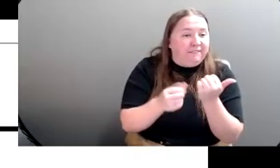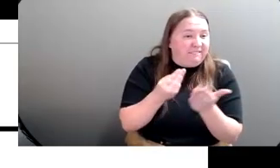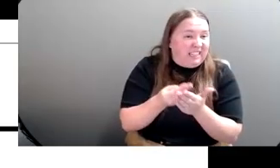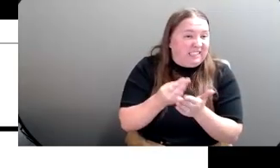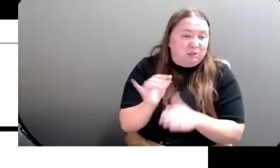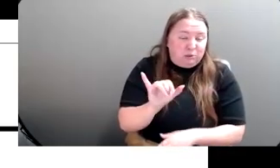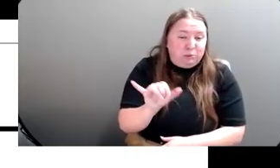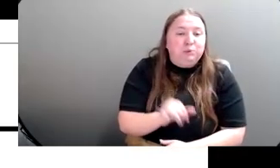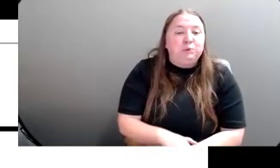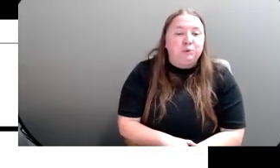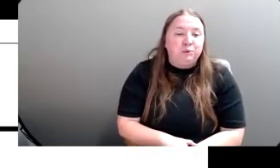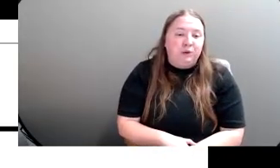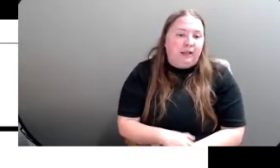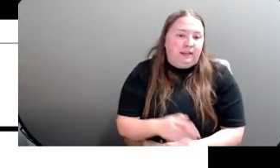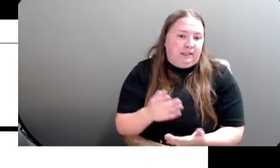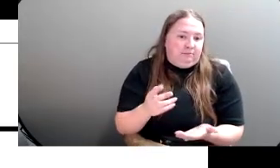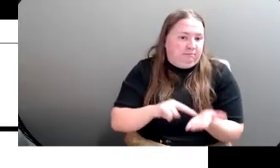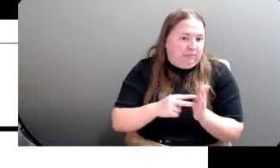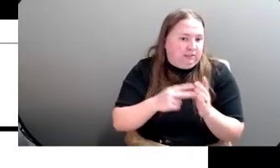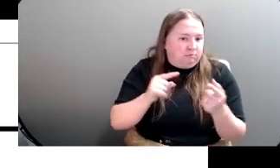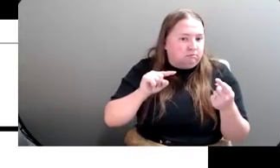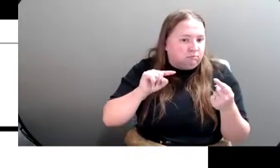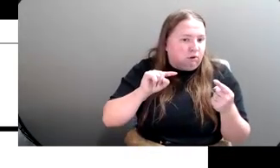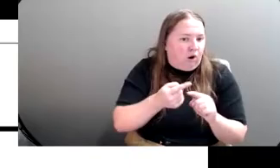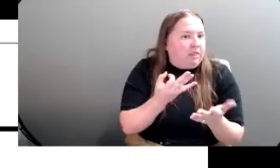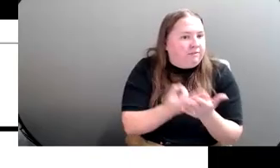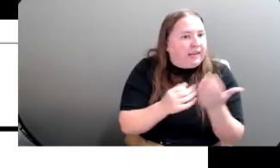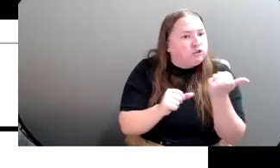which would hurt, you know, the financial aid that our students receive.